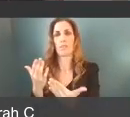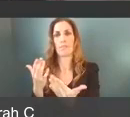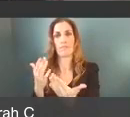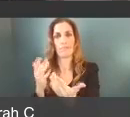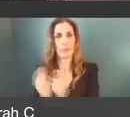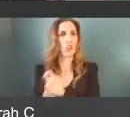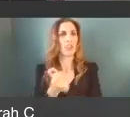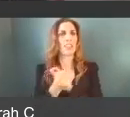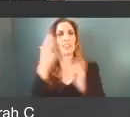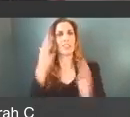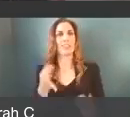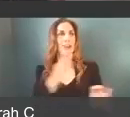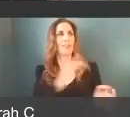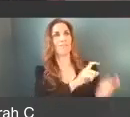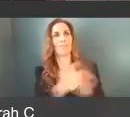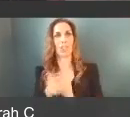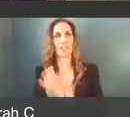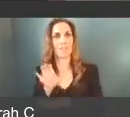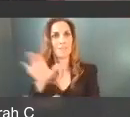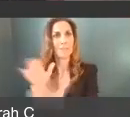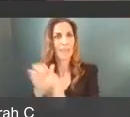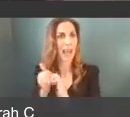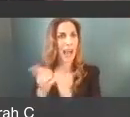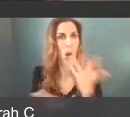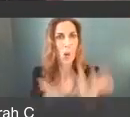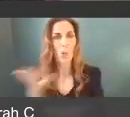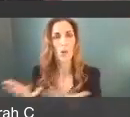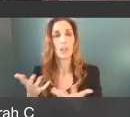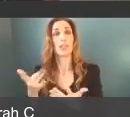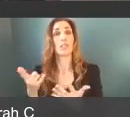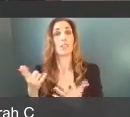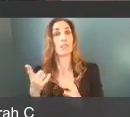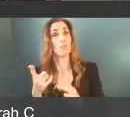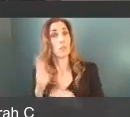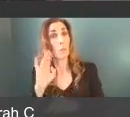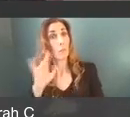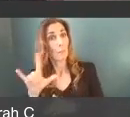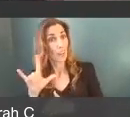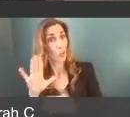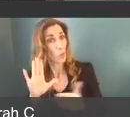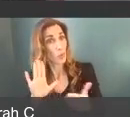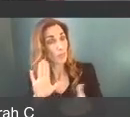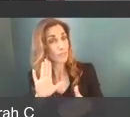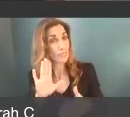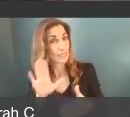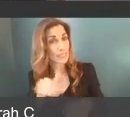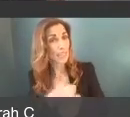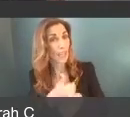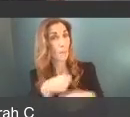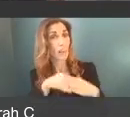from state officials. I mean was it the fact that a bill was introduced in the legislature? Was it just the sustained pressure? What was it?